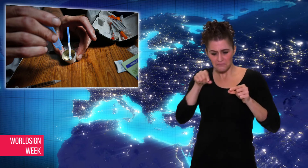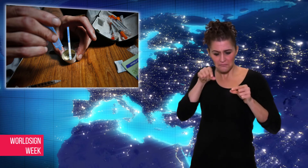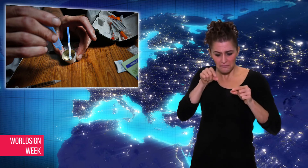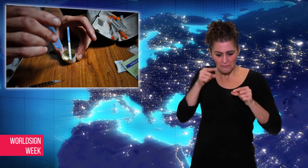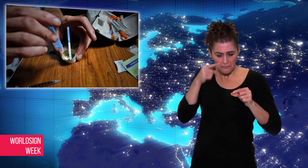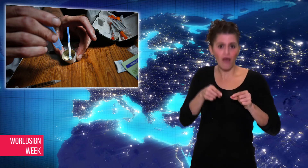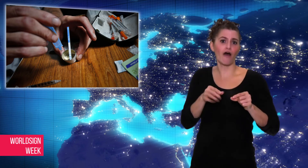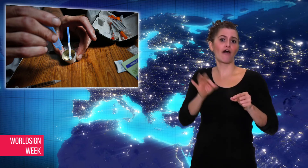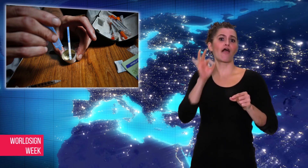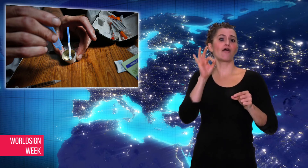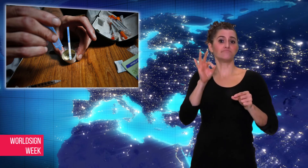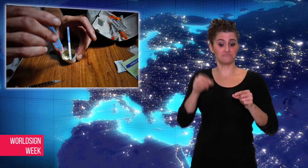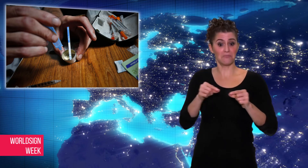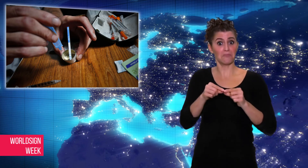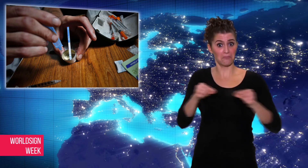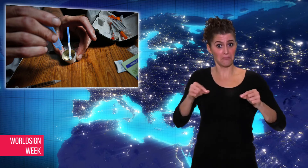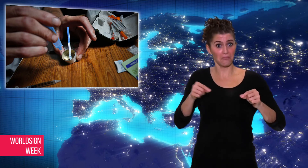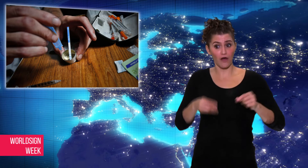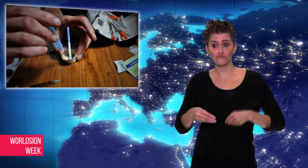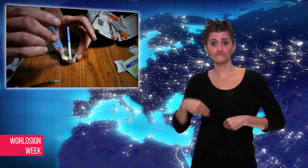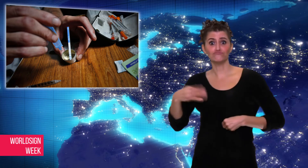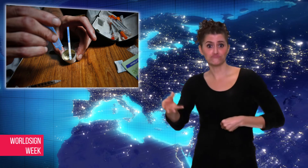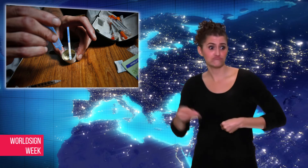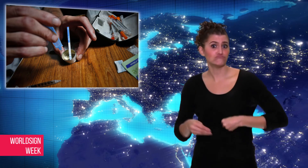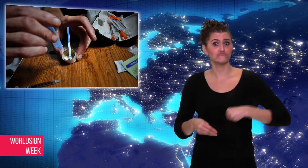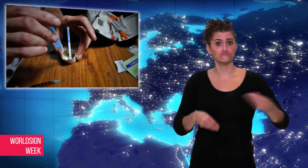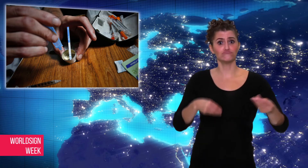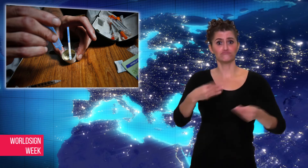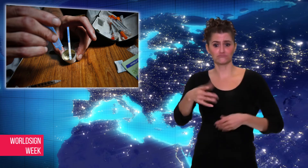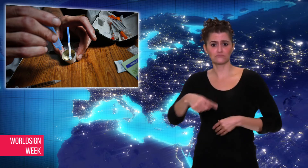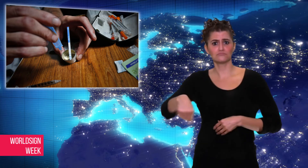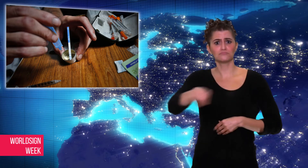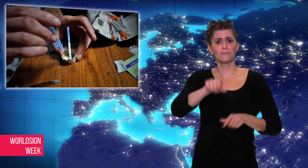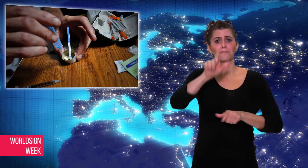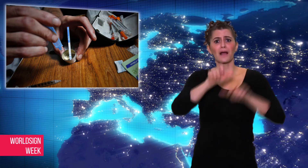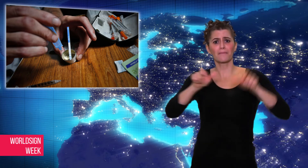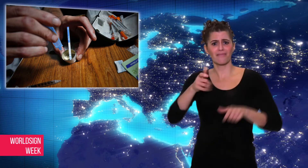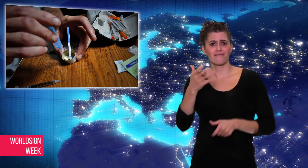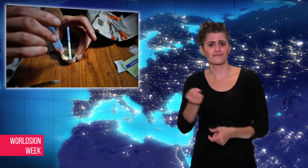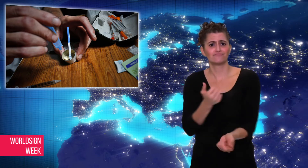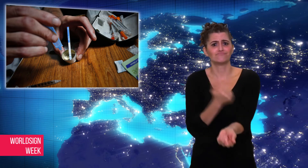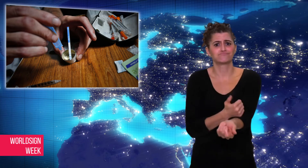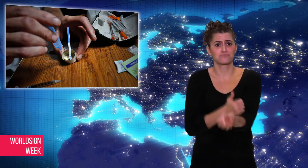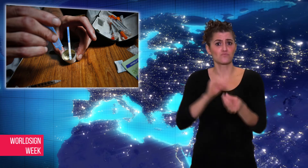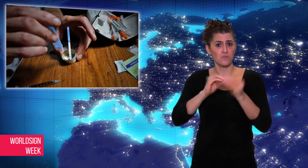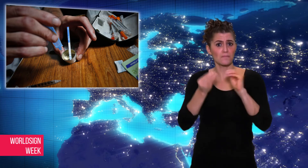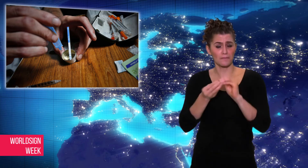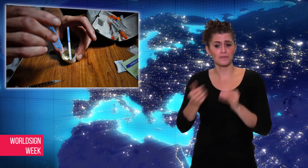than the supply. The test strip costs